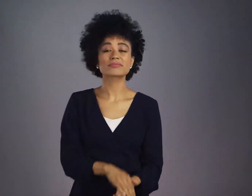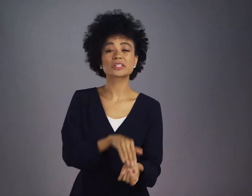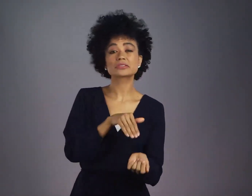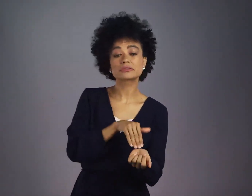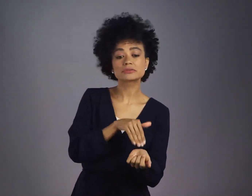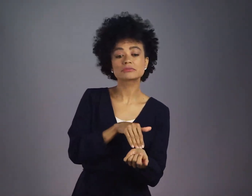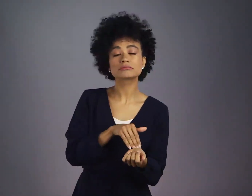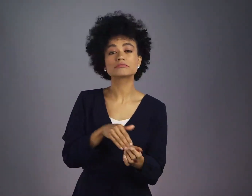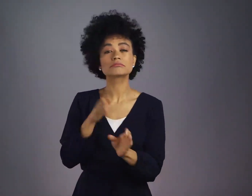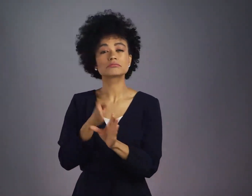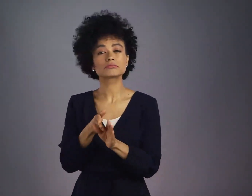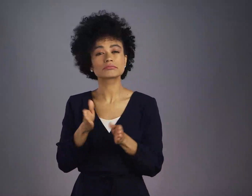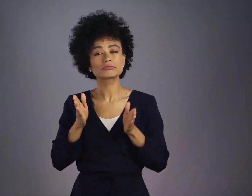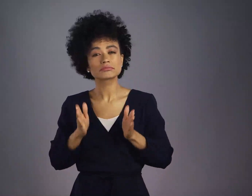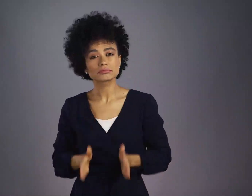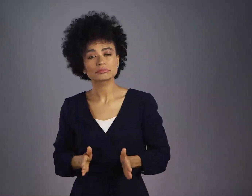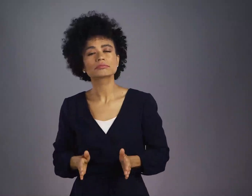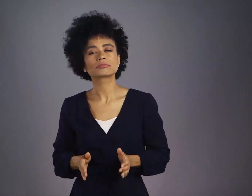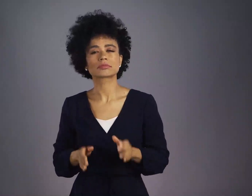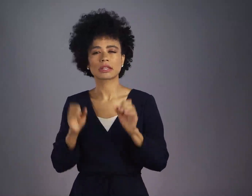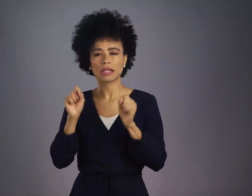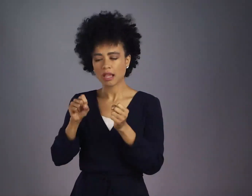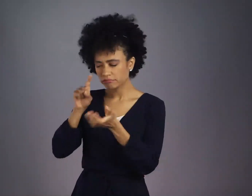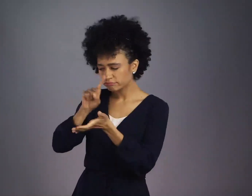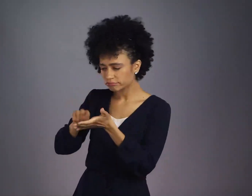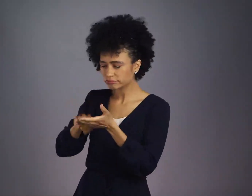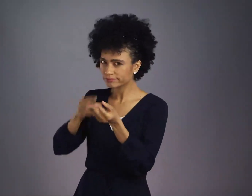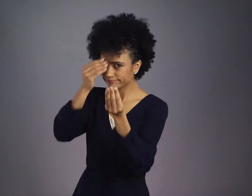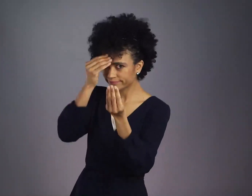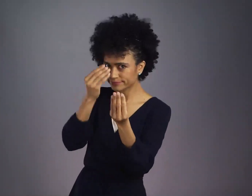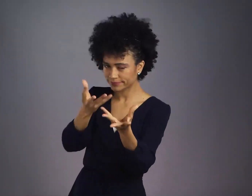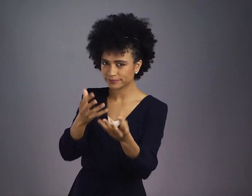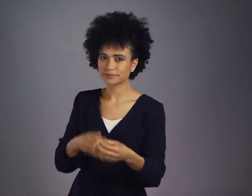A good doctor or psychiatrist can tell you whether these complications are serious.